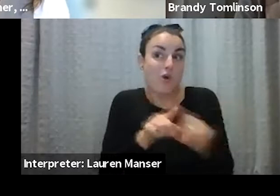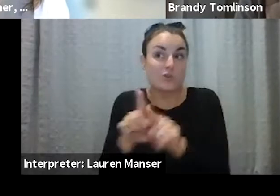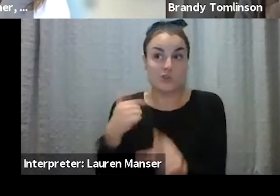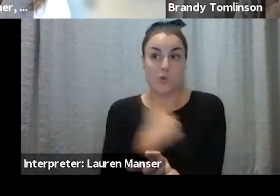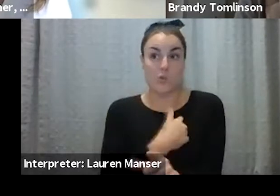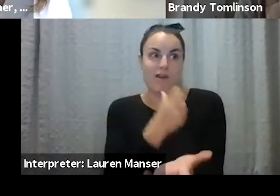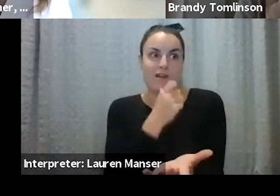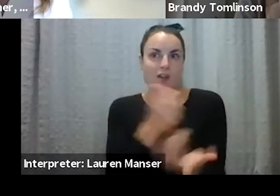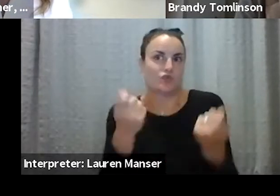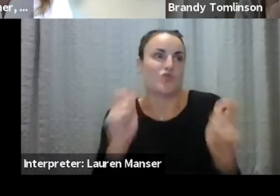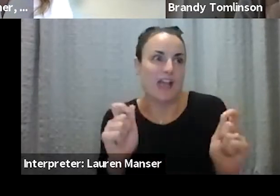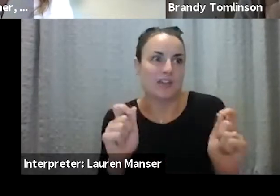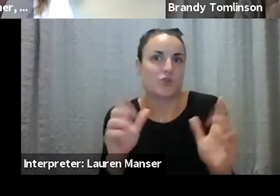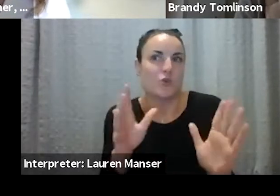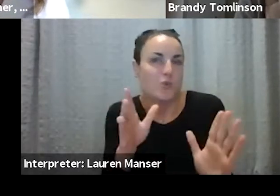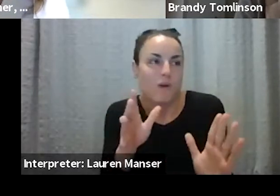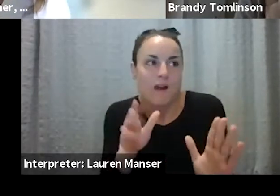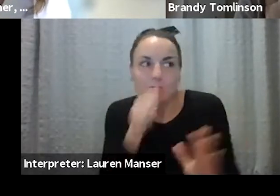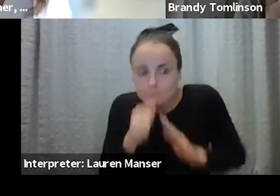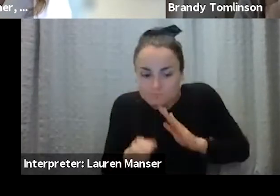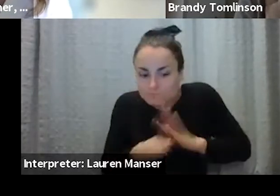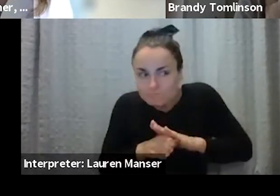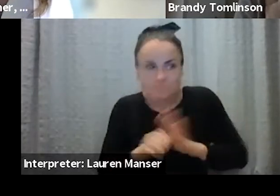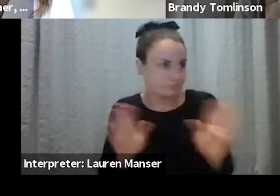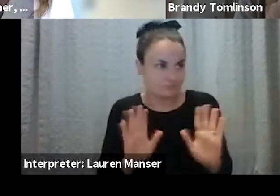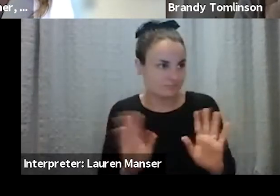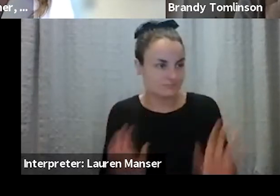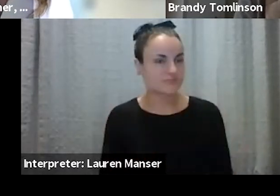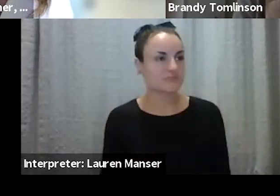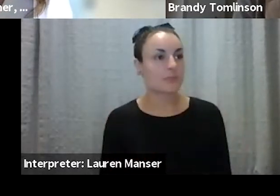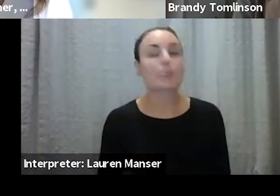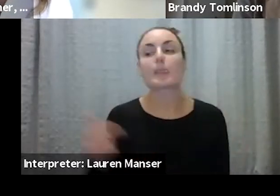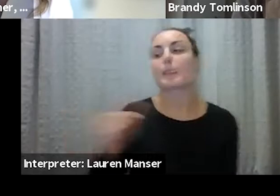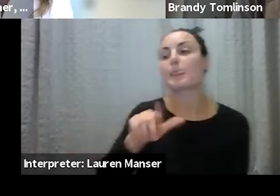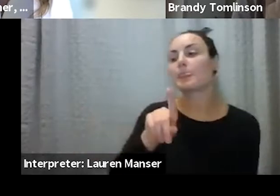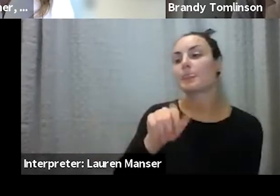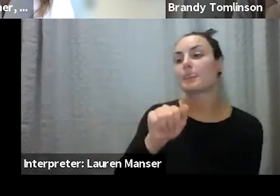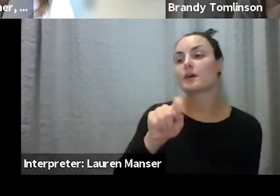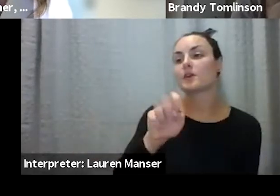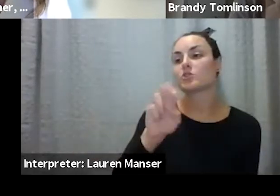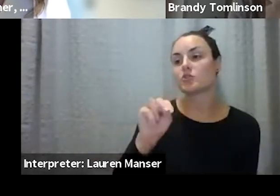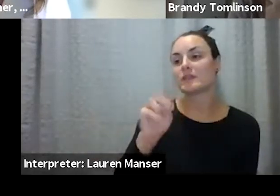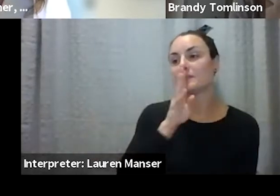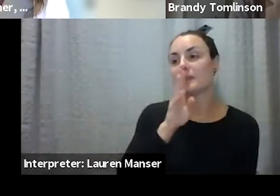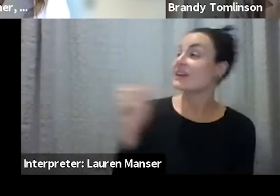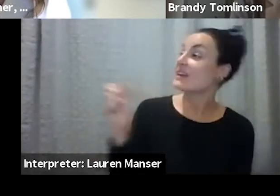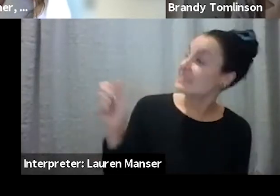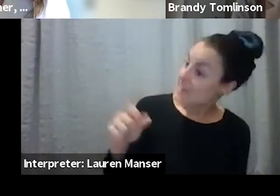And if any other panelists want to add to that, certainly you can. This is, it's such a great forum to discuss